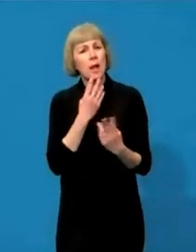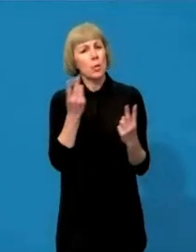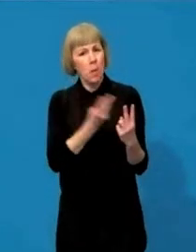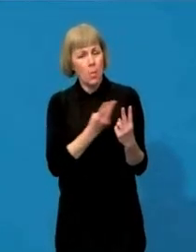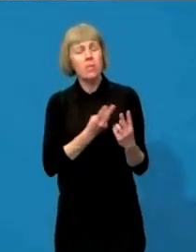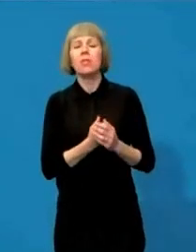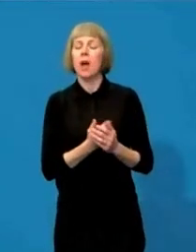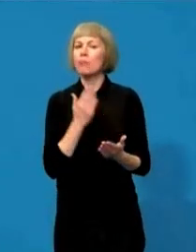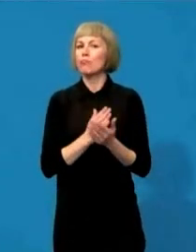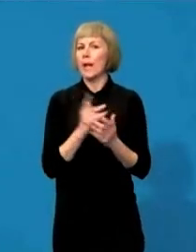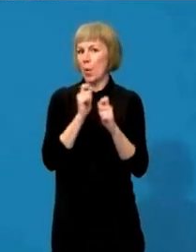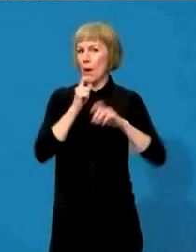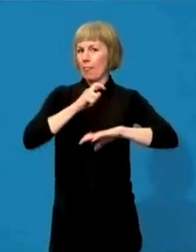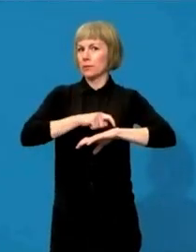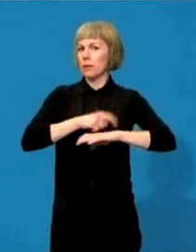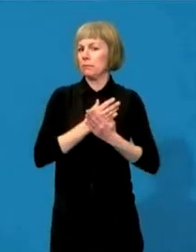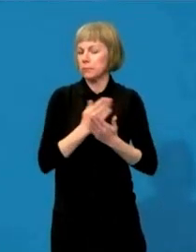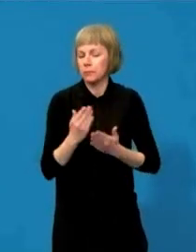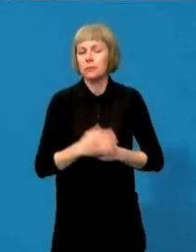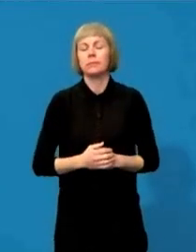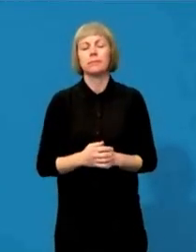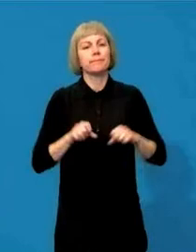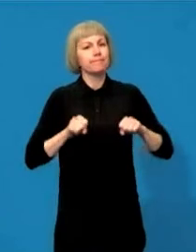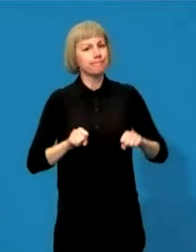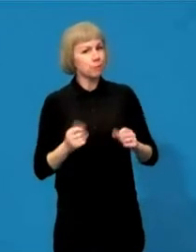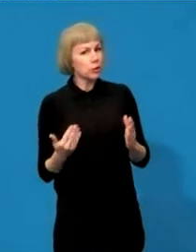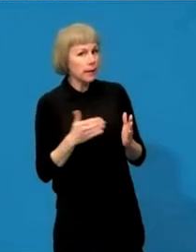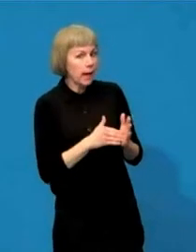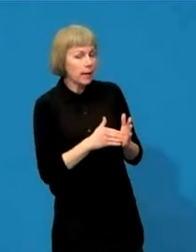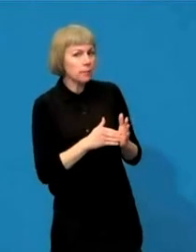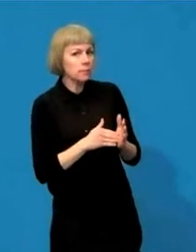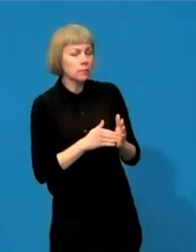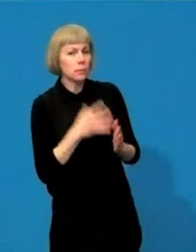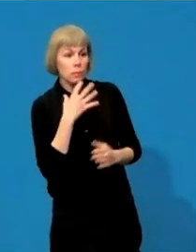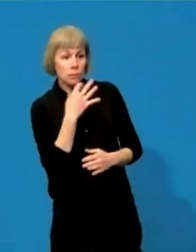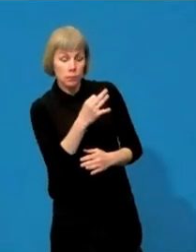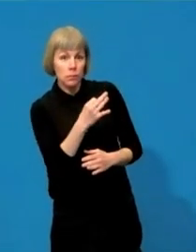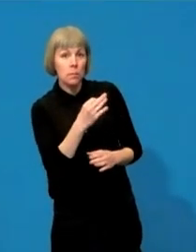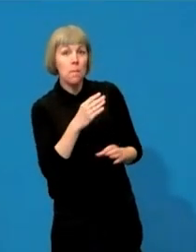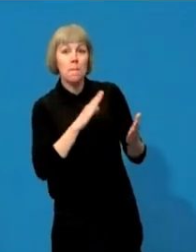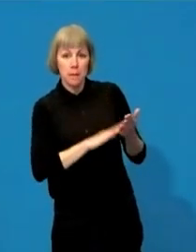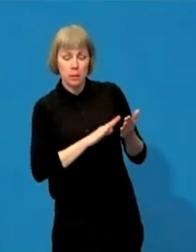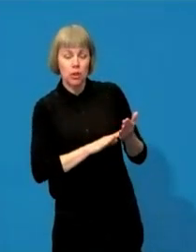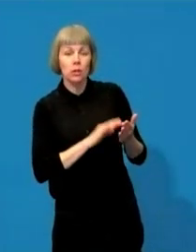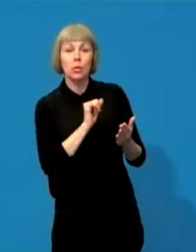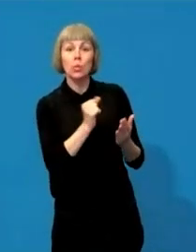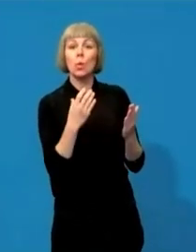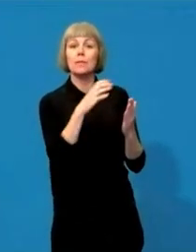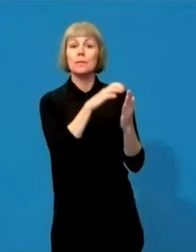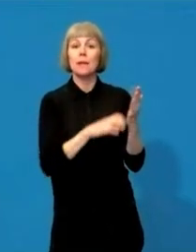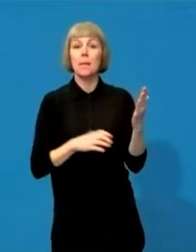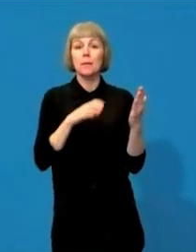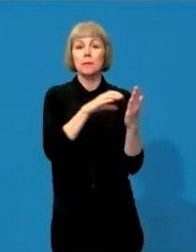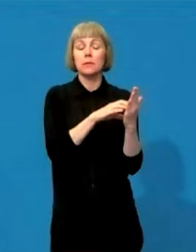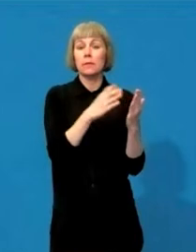Can I just, Marmingee, ask you about this - in paragraph 45 of your statement, you